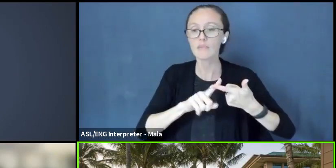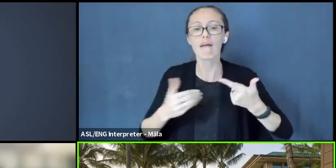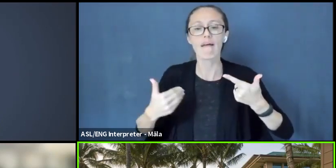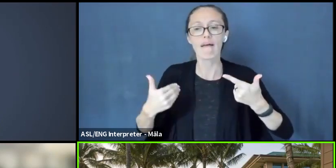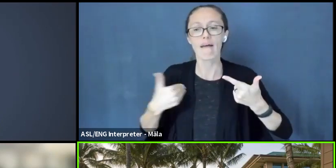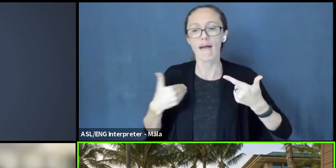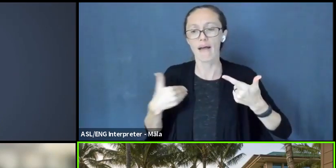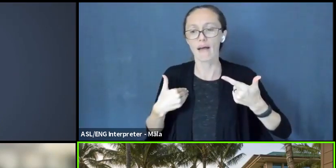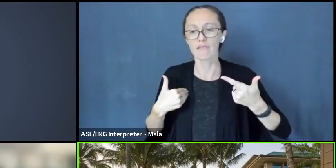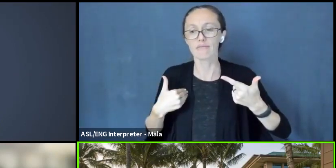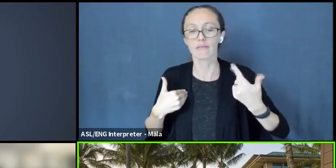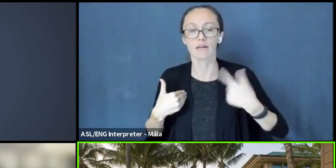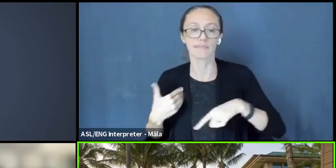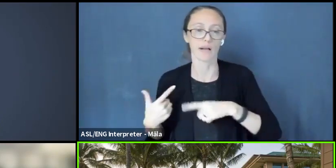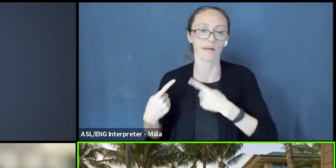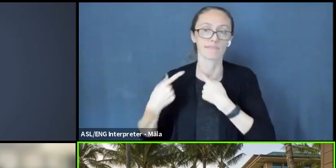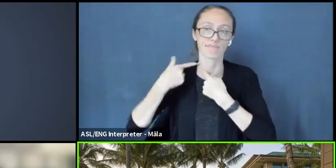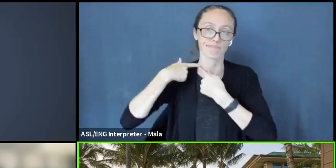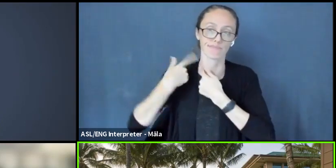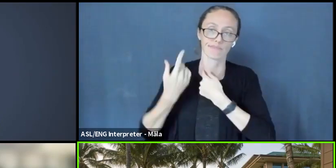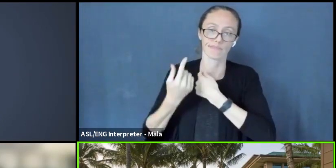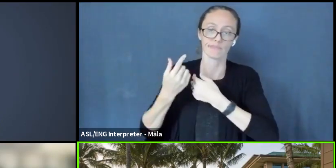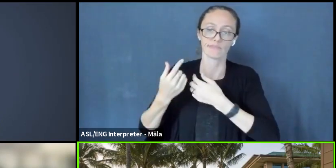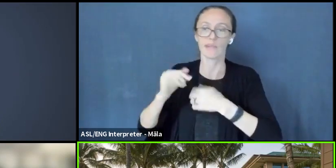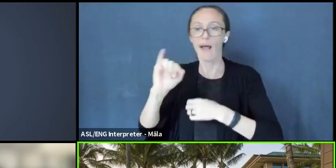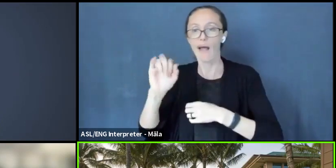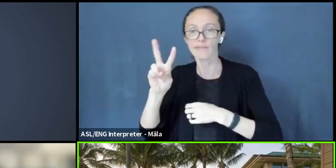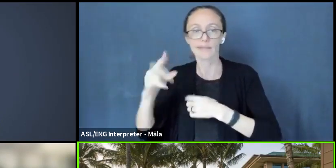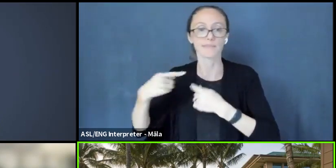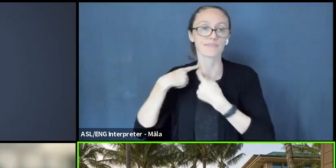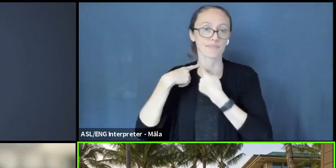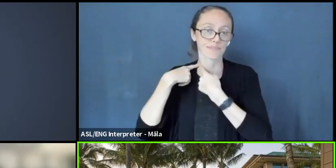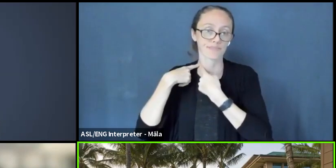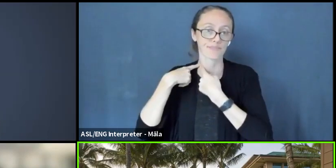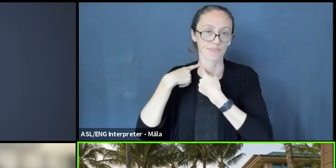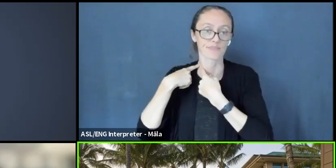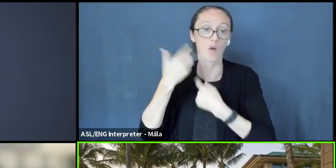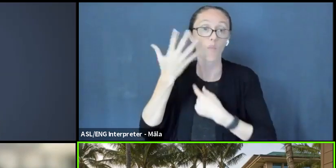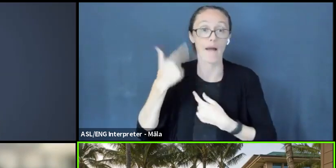lines, lines going in through the neck, because these medicines are very, very strong.